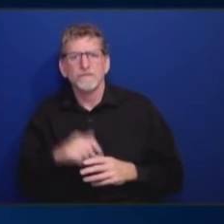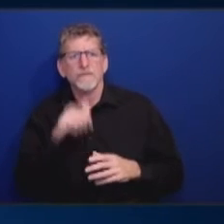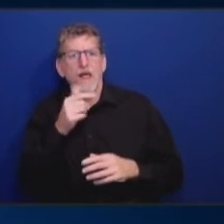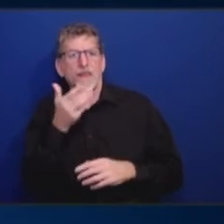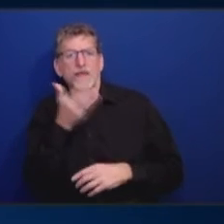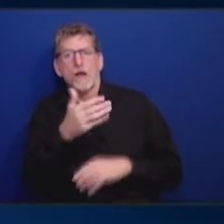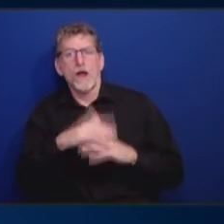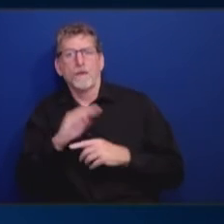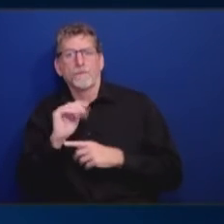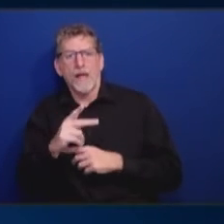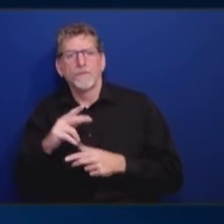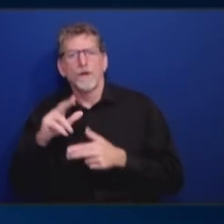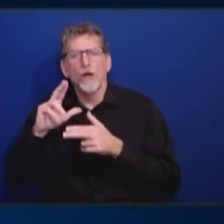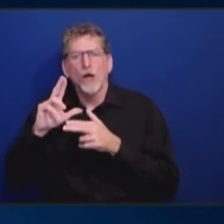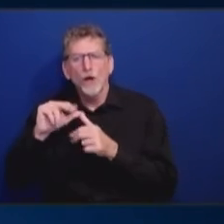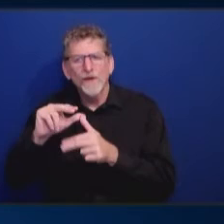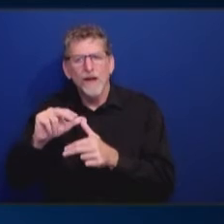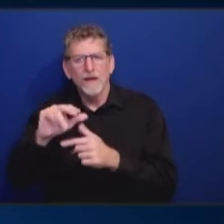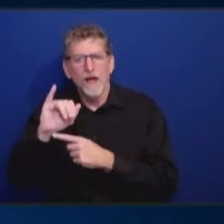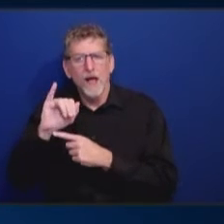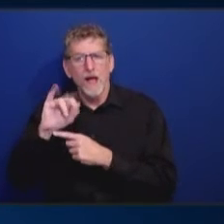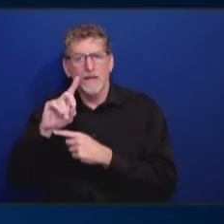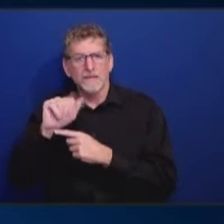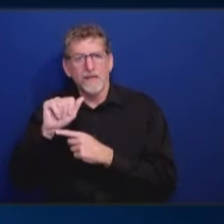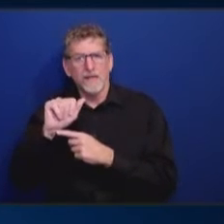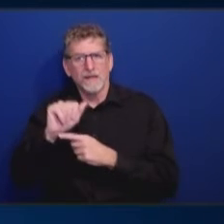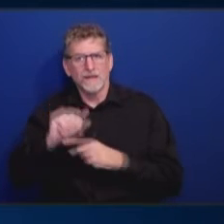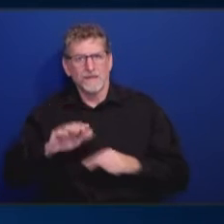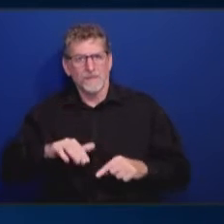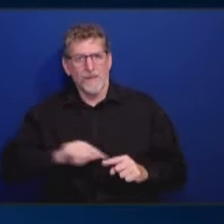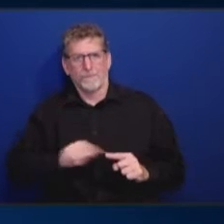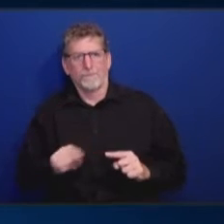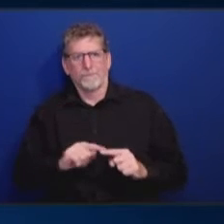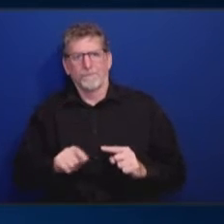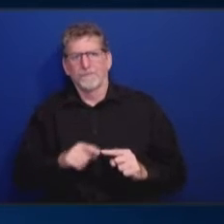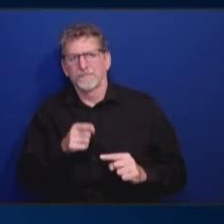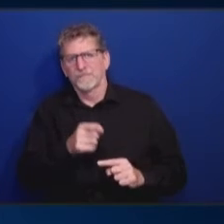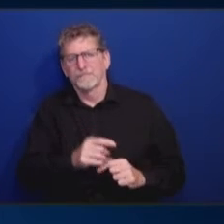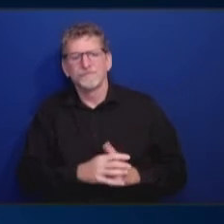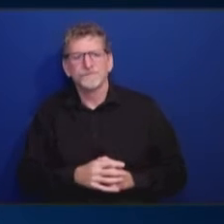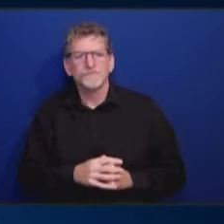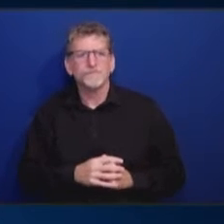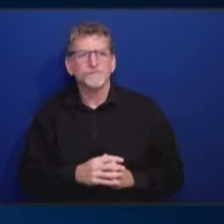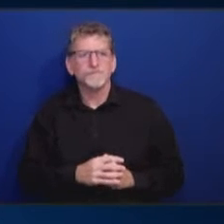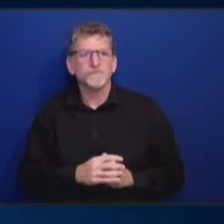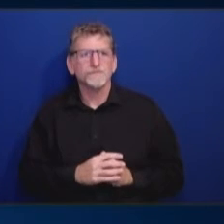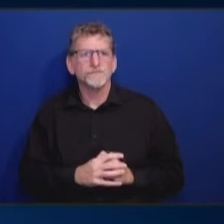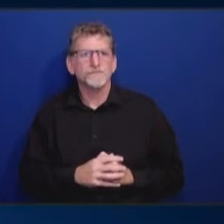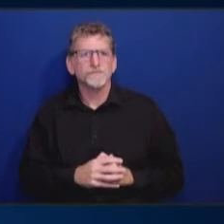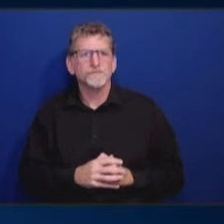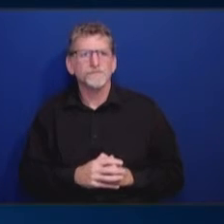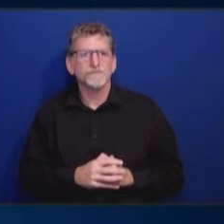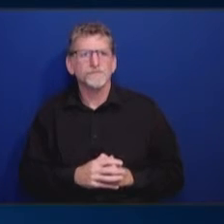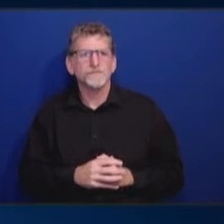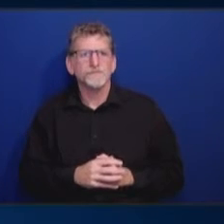And the next slide, please, just to reinforce the fact that people of Asian descent are